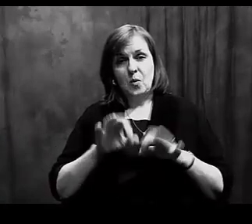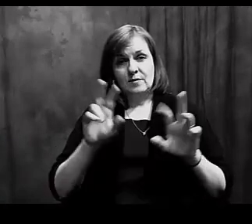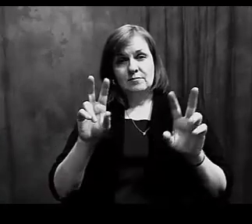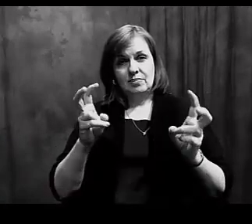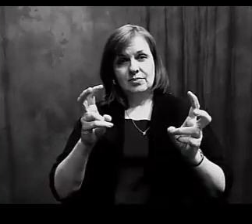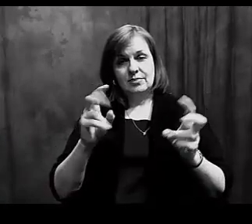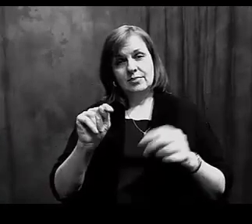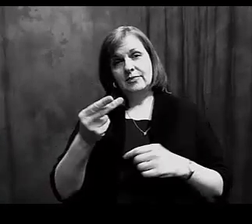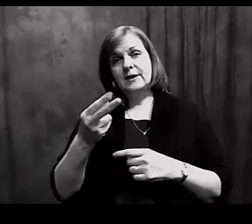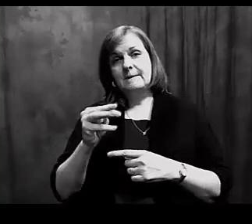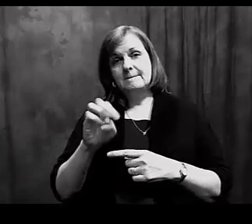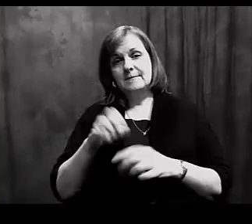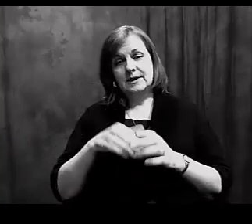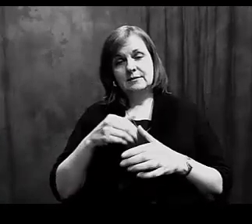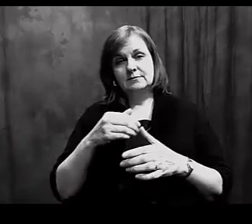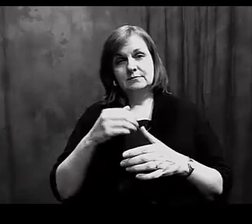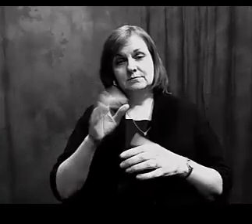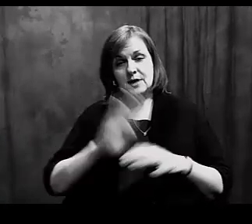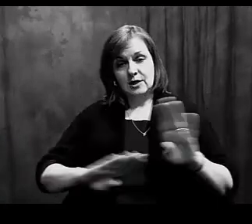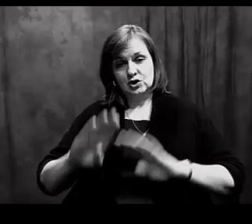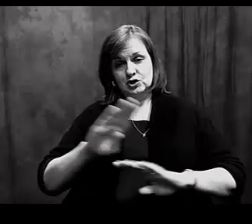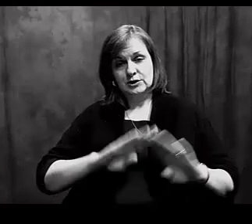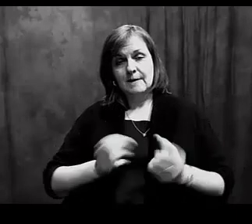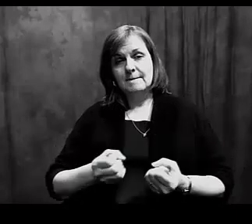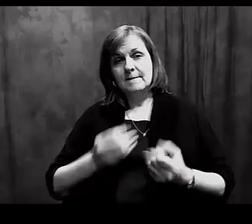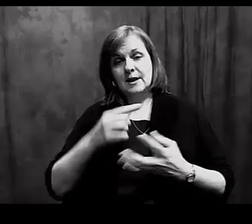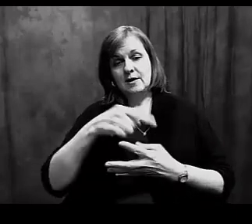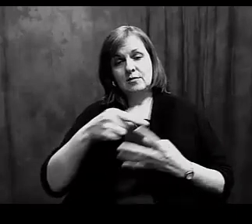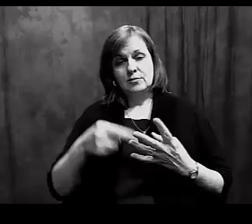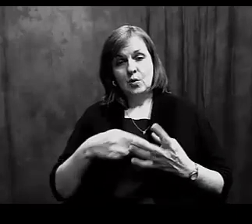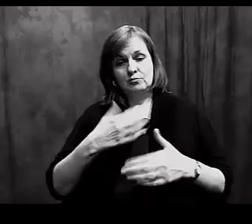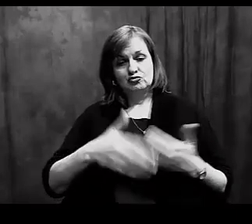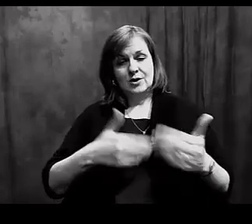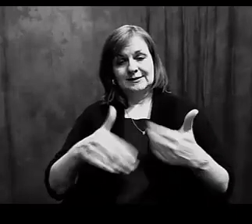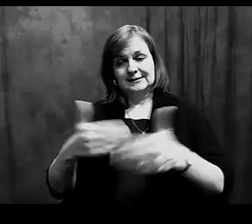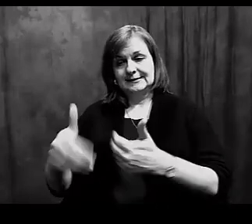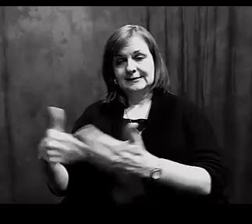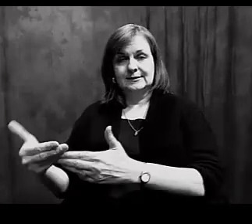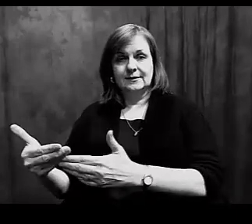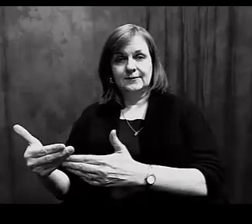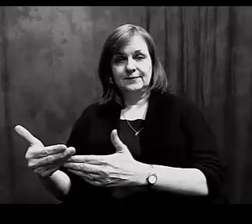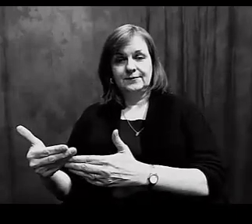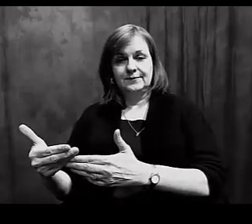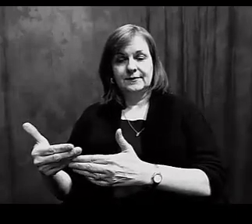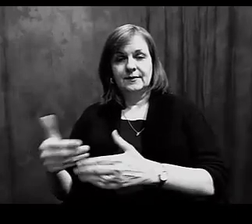in biology so many of the processes that we are gonna talk about are actually